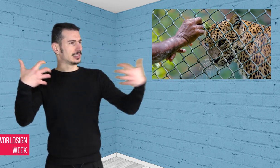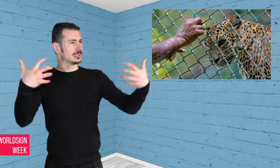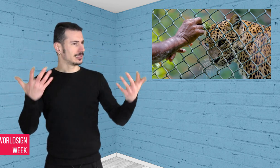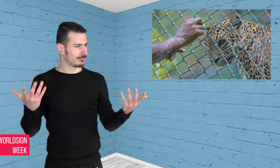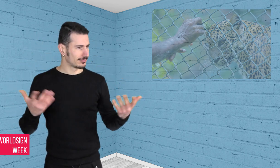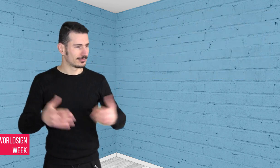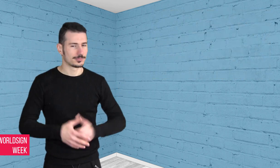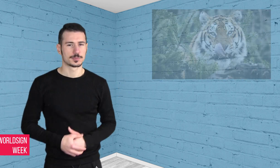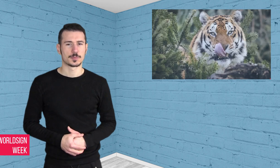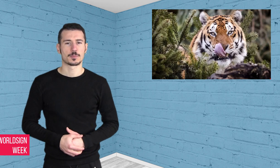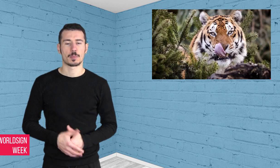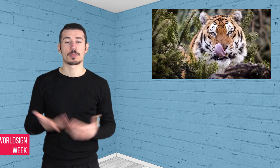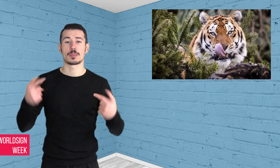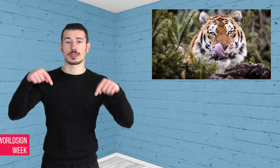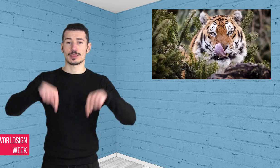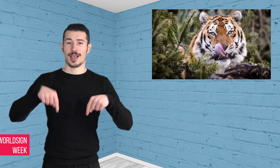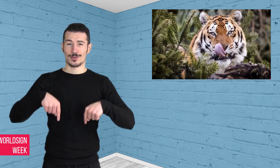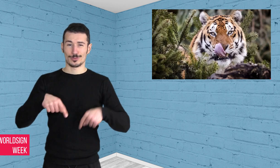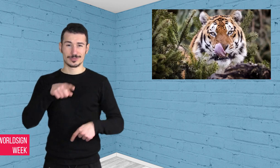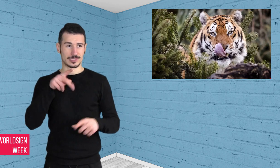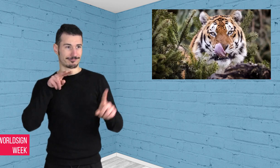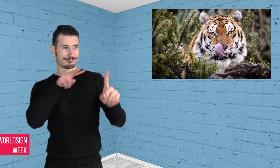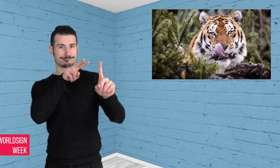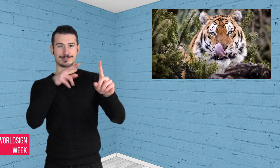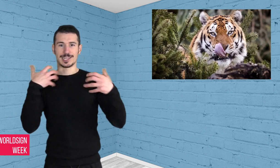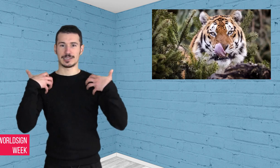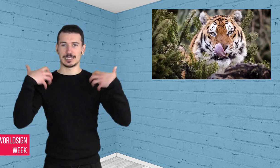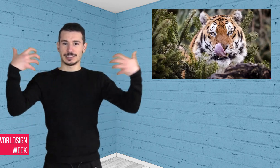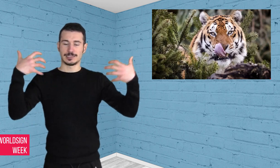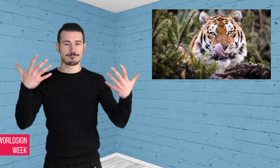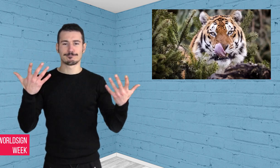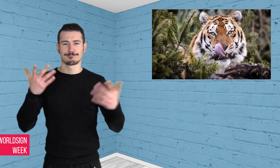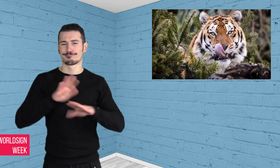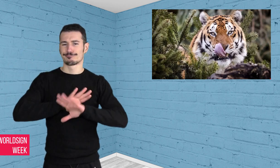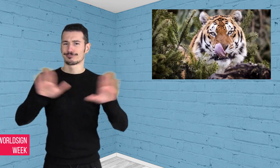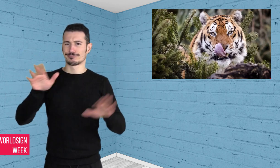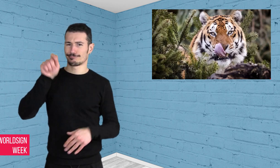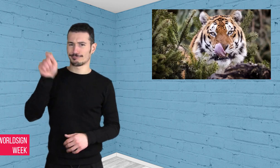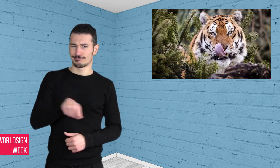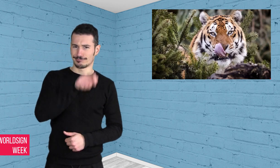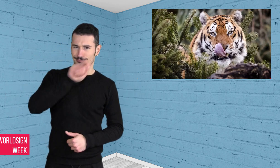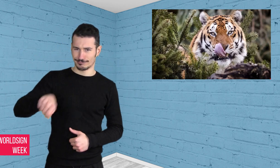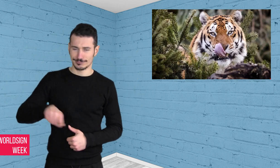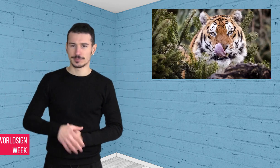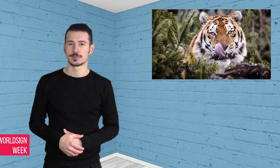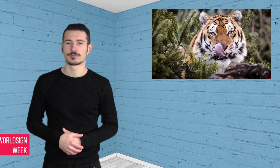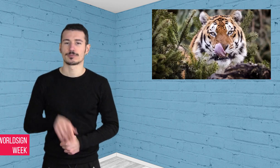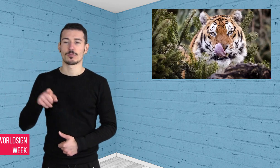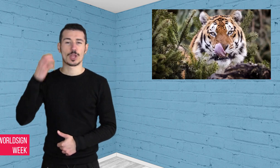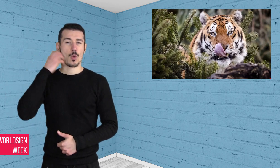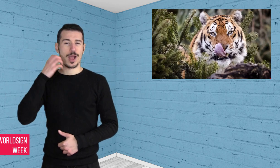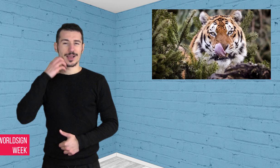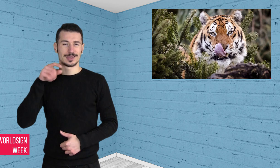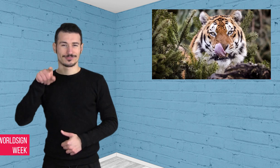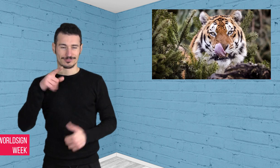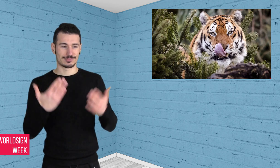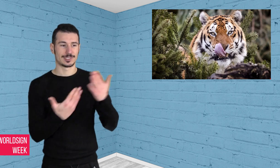was considered a status symbol by the wealthy. It won’t be a status symbol anymore now.